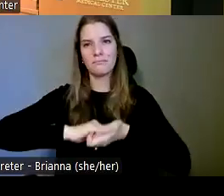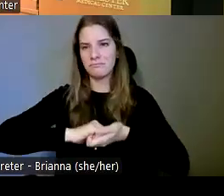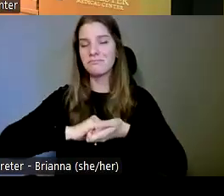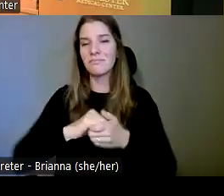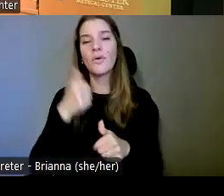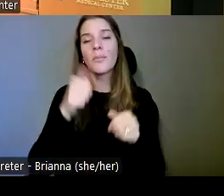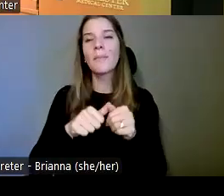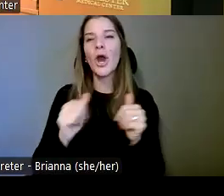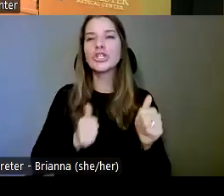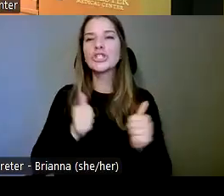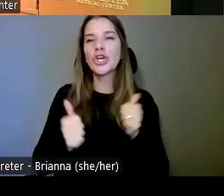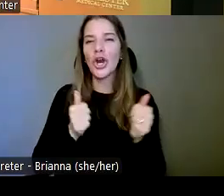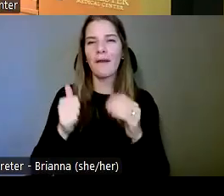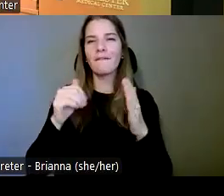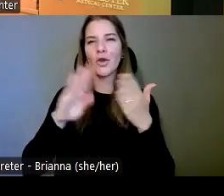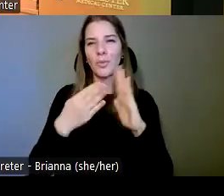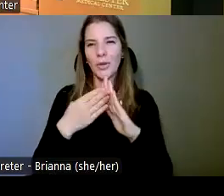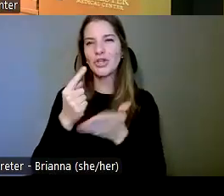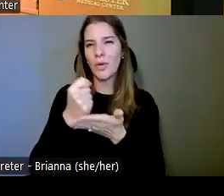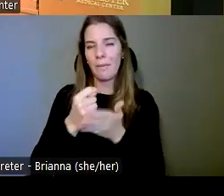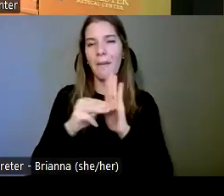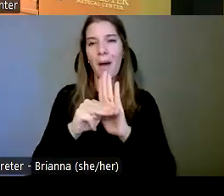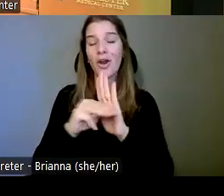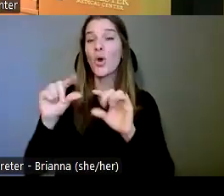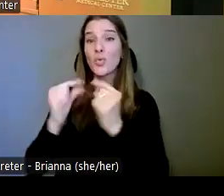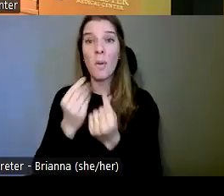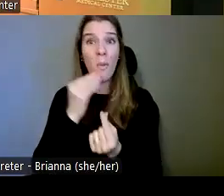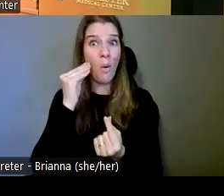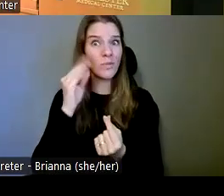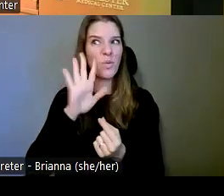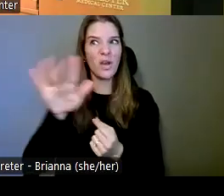model, I would get calls from the group homes that we would go out to and they say,